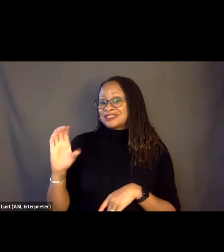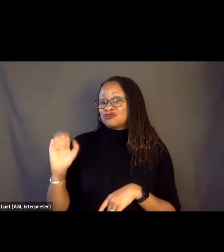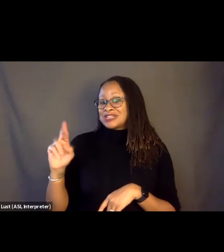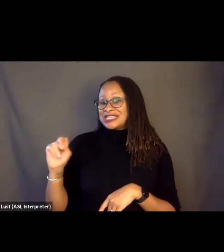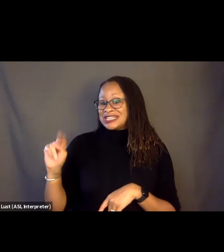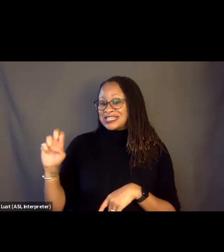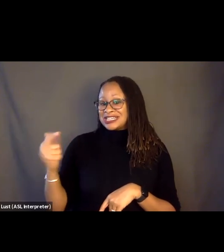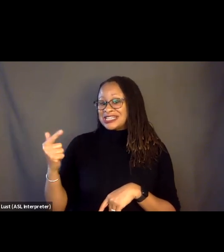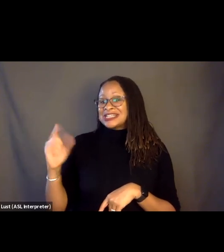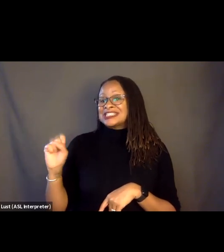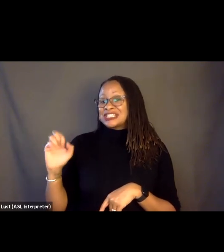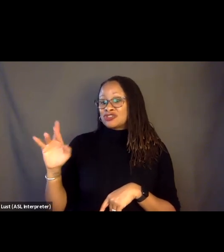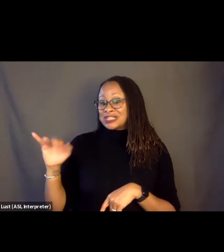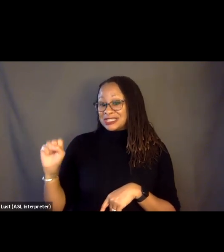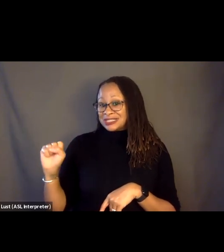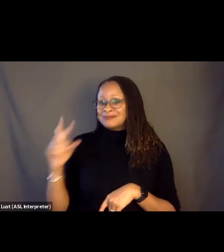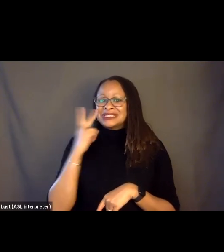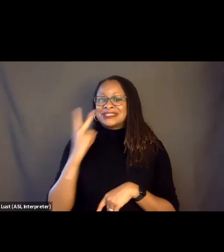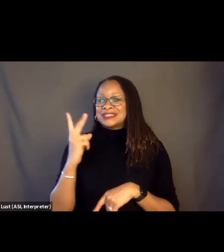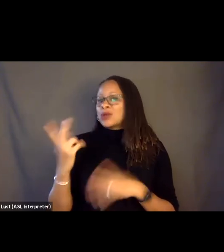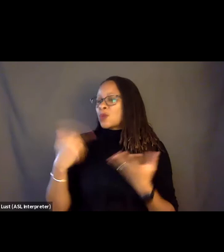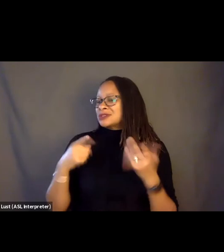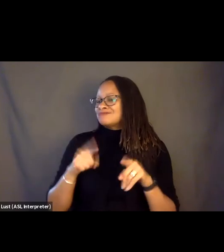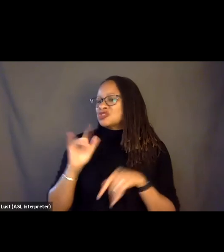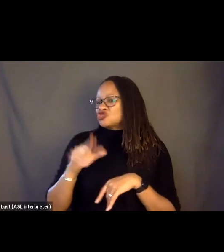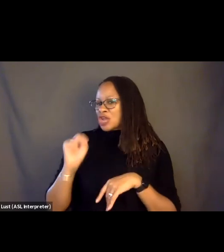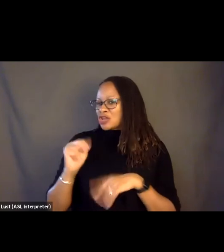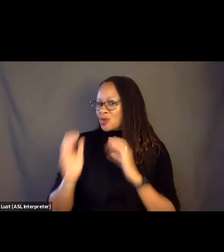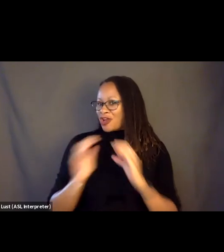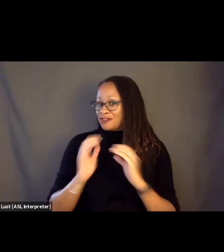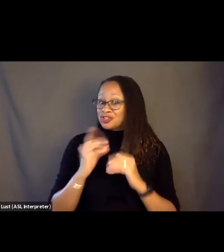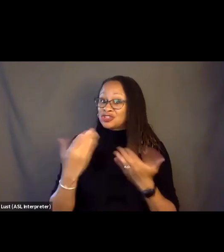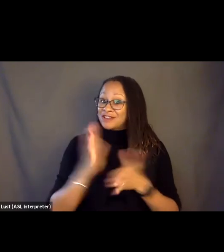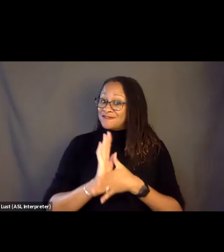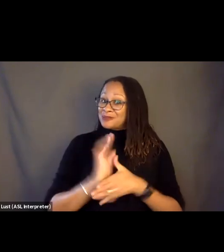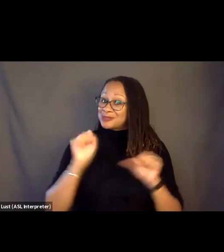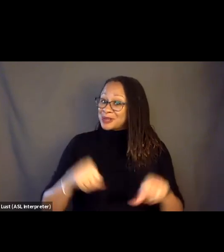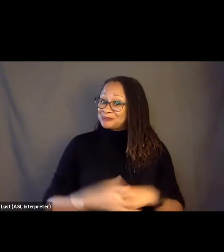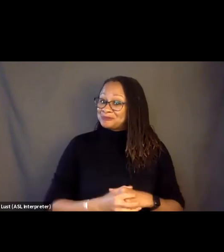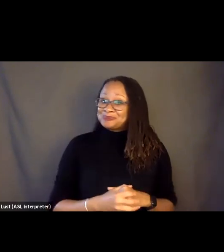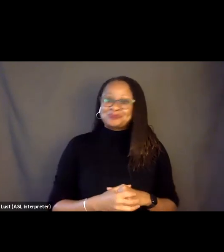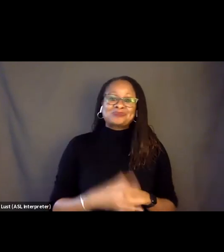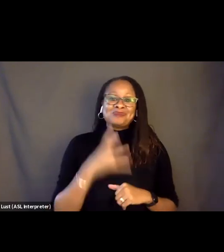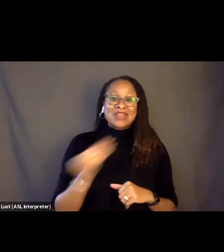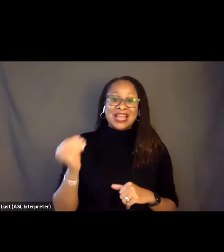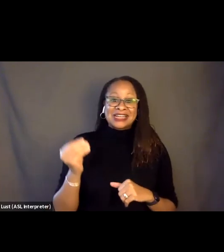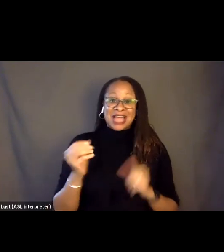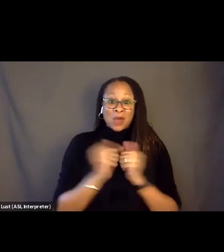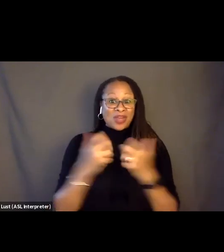to see our upcoming January conversations and films. And without any further ado,